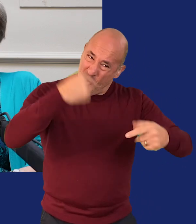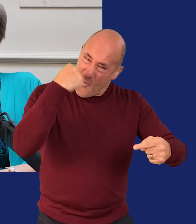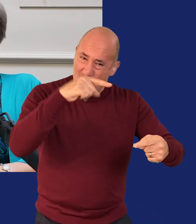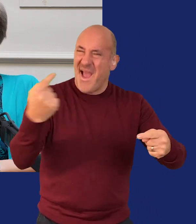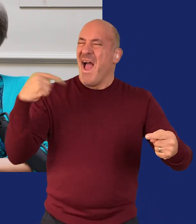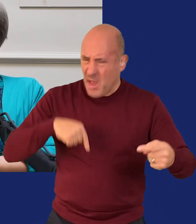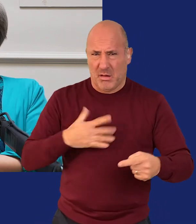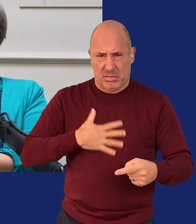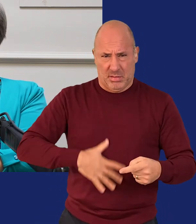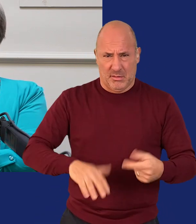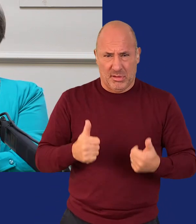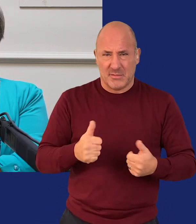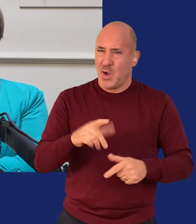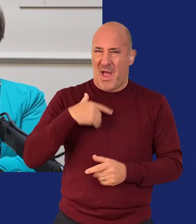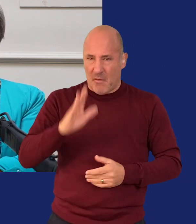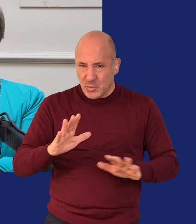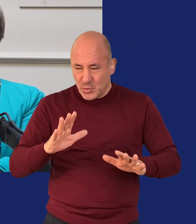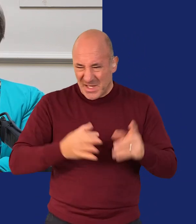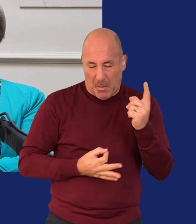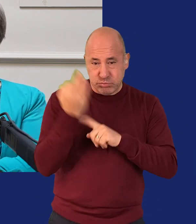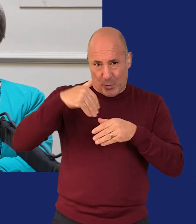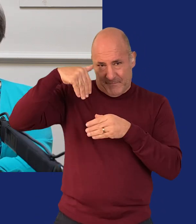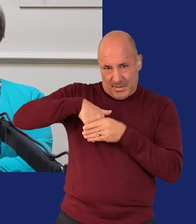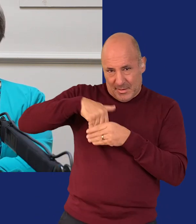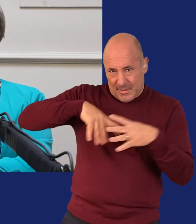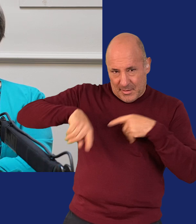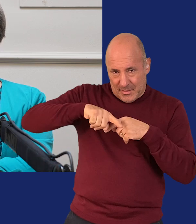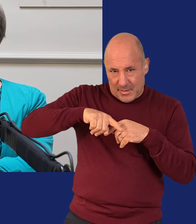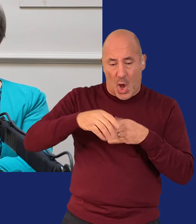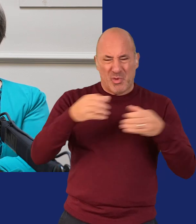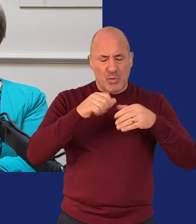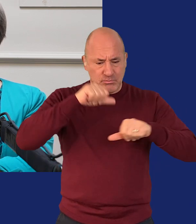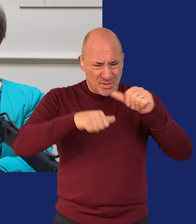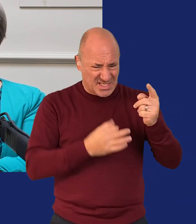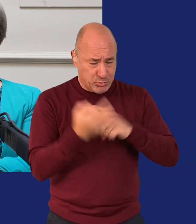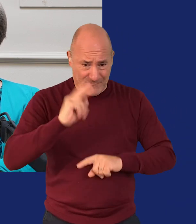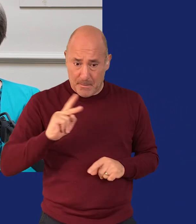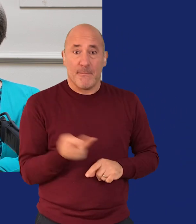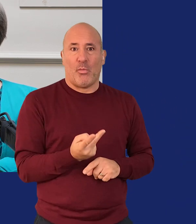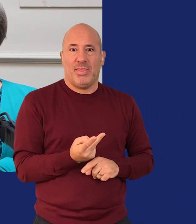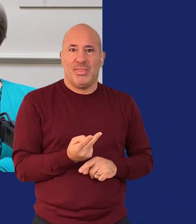Um, and so we do need to, to do our best to help improve the culture and to improve that recruitment process.